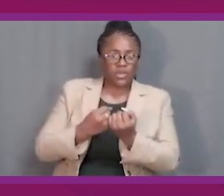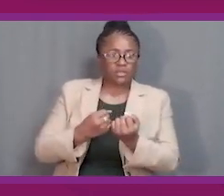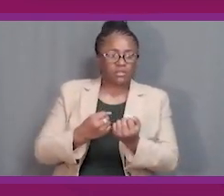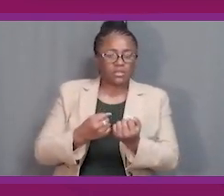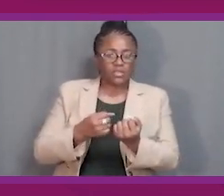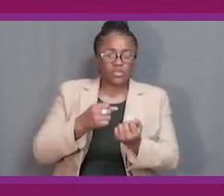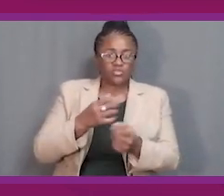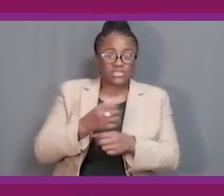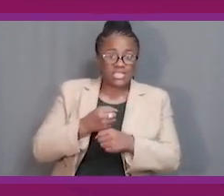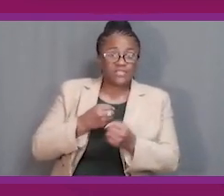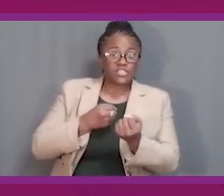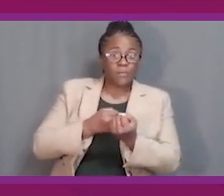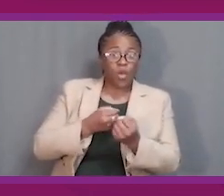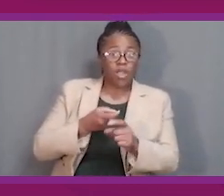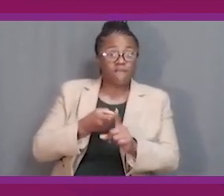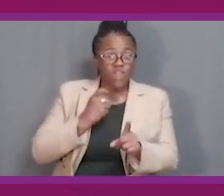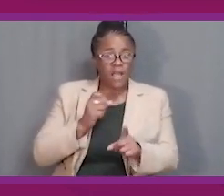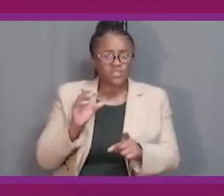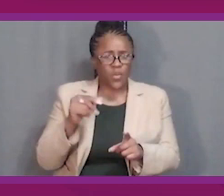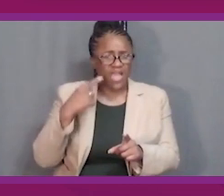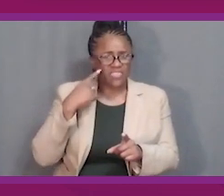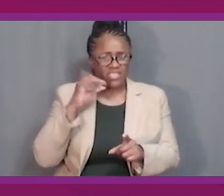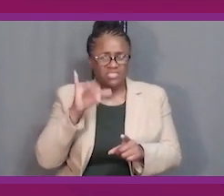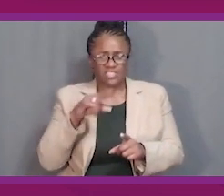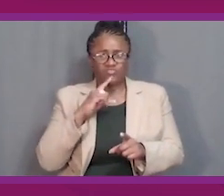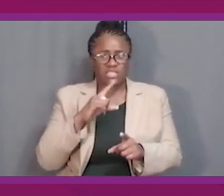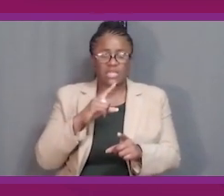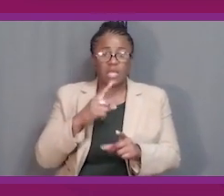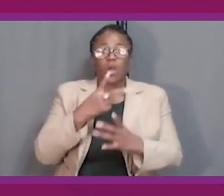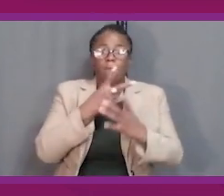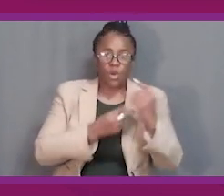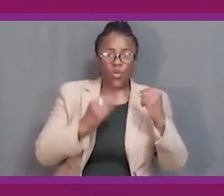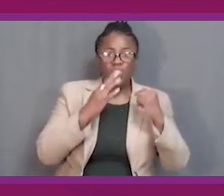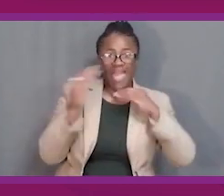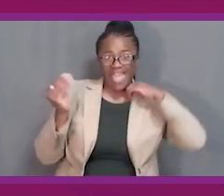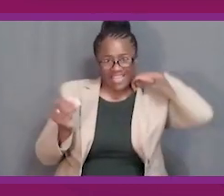parallel checks that you're talking about, Susan, times like 80 not to complicate things more.